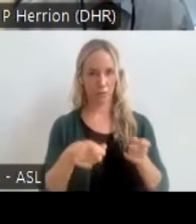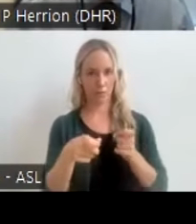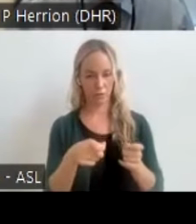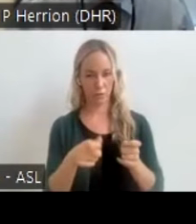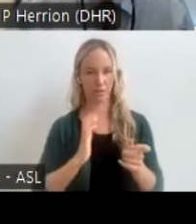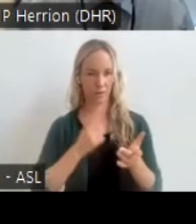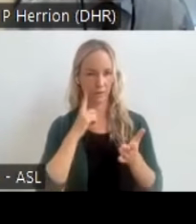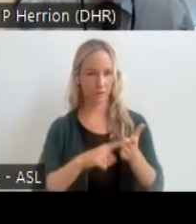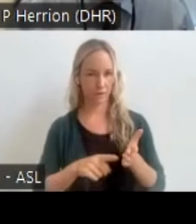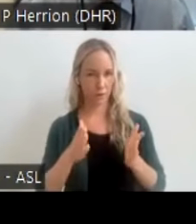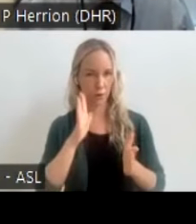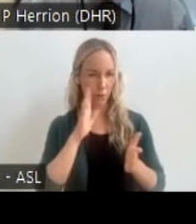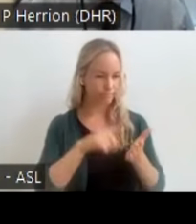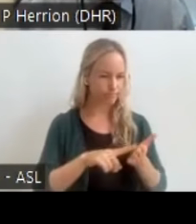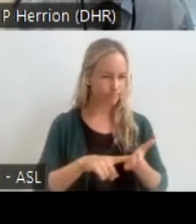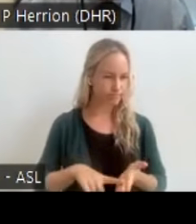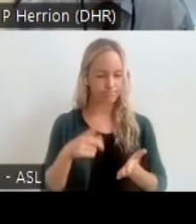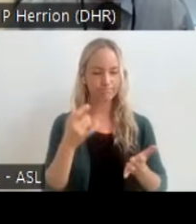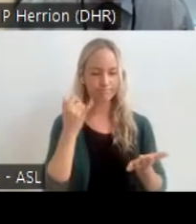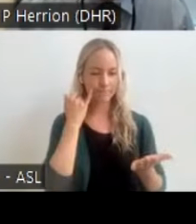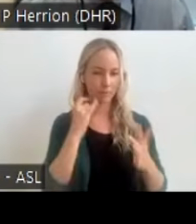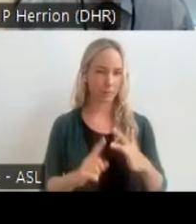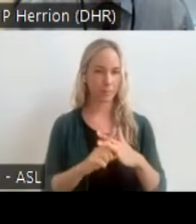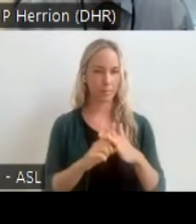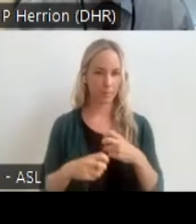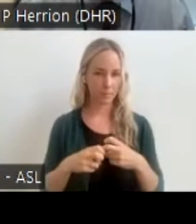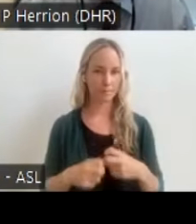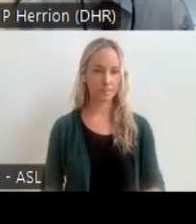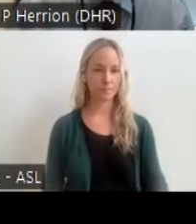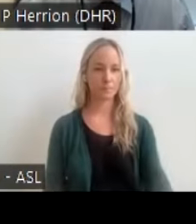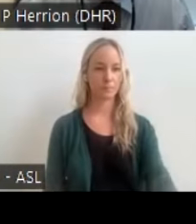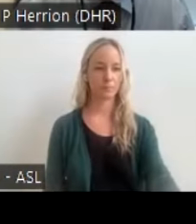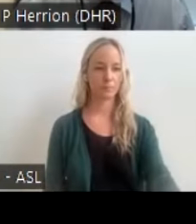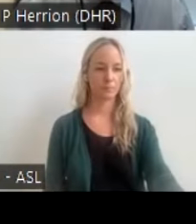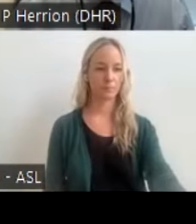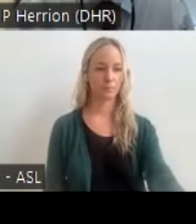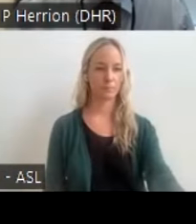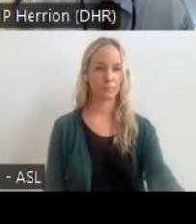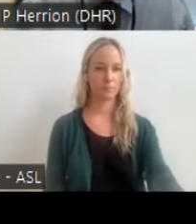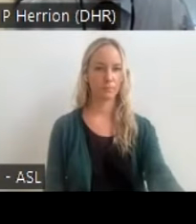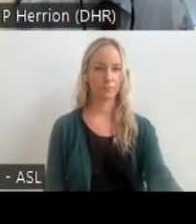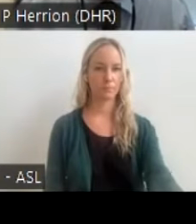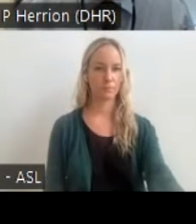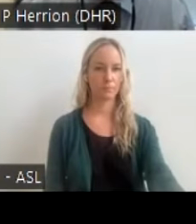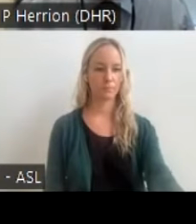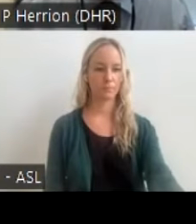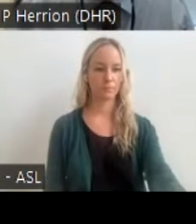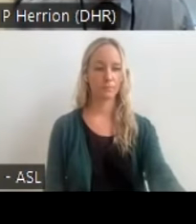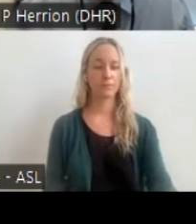this, If the animal is out of control and there's no effective action taken to control it,